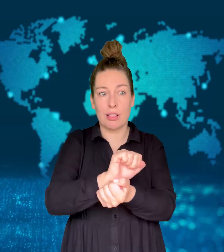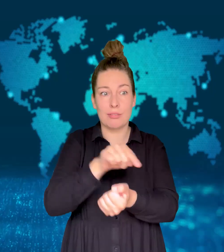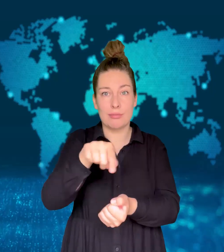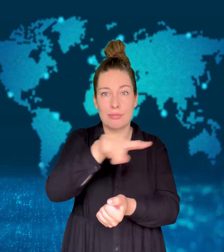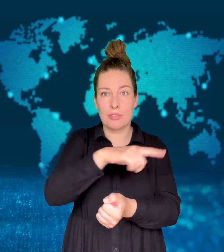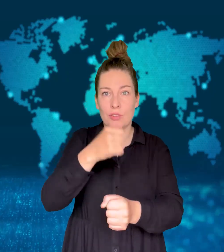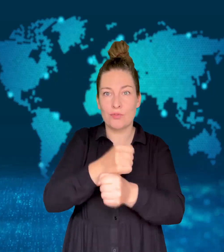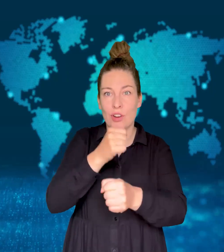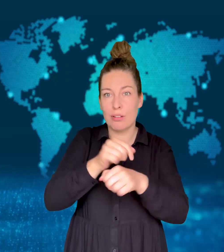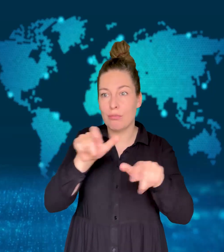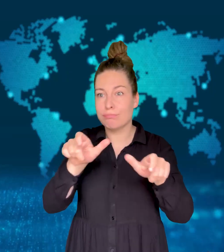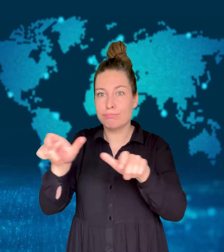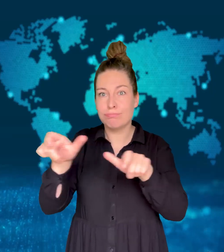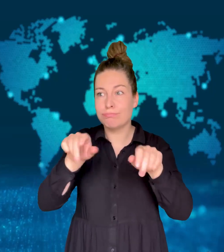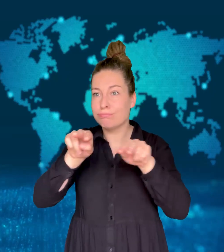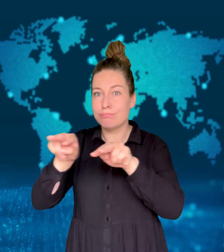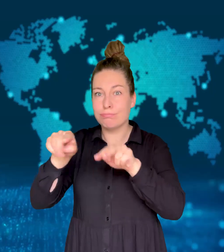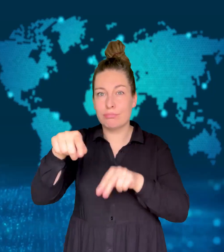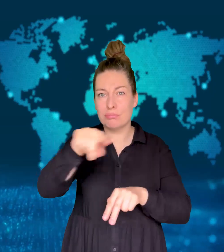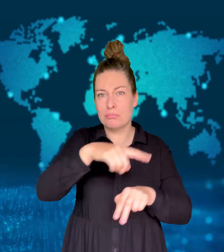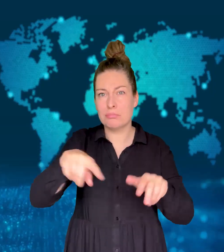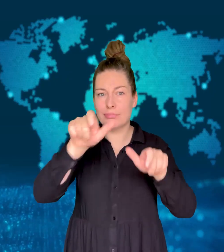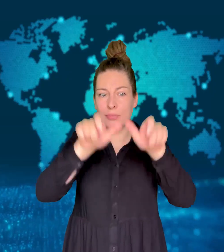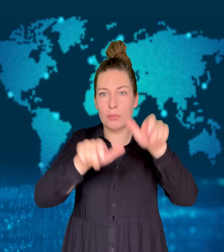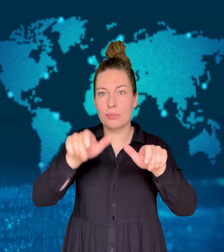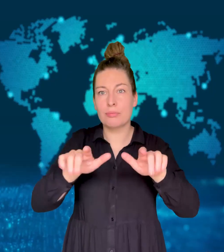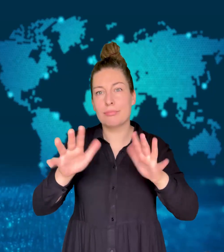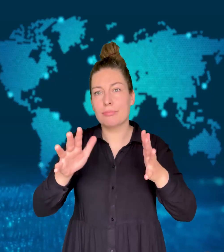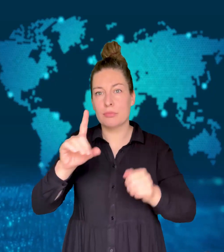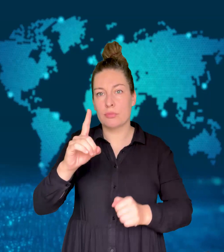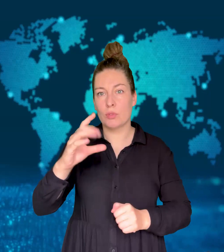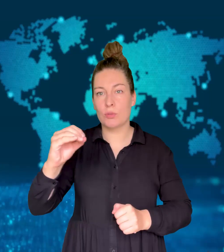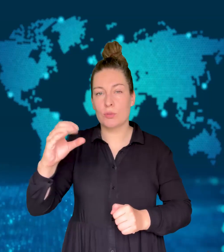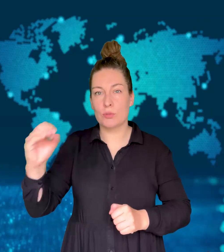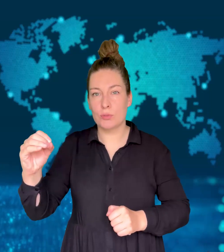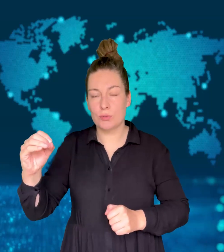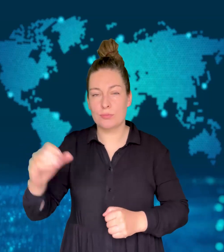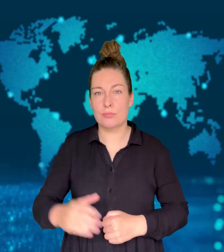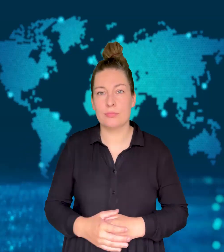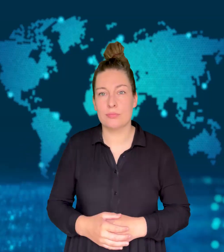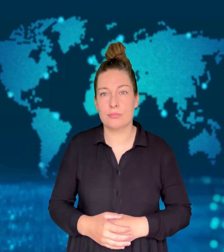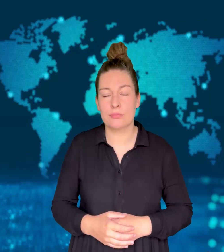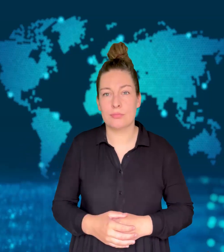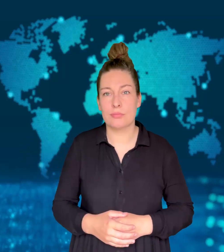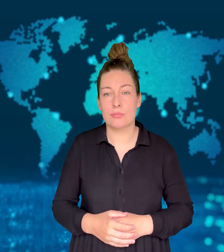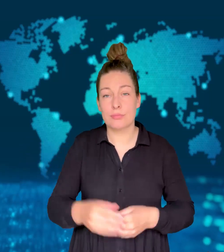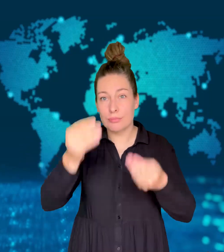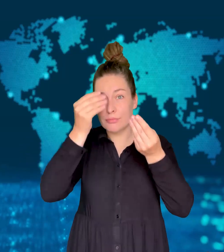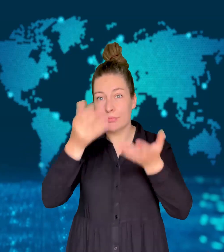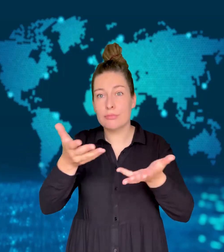Reportedly, those guards were being held in a total of five different prisons.